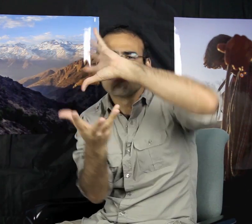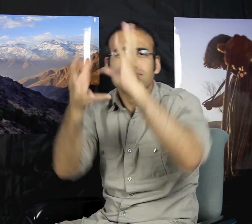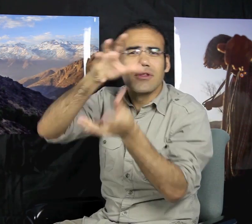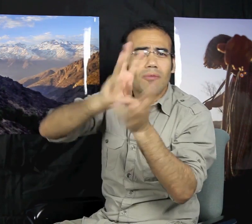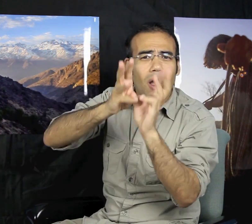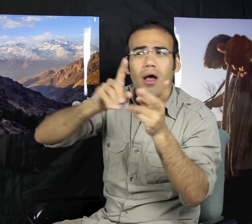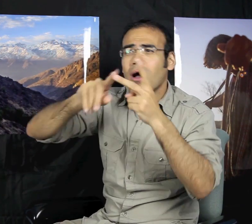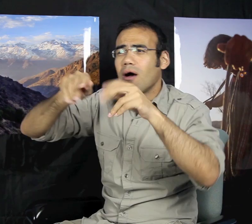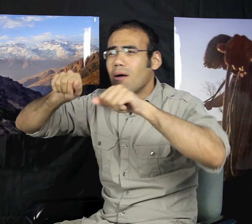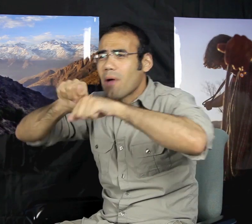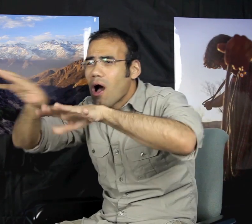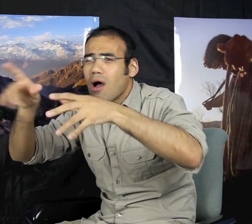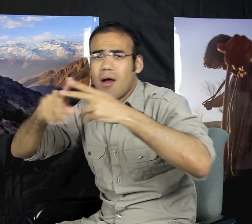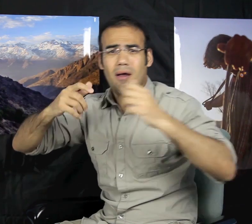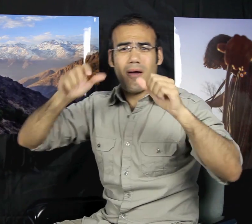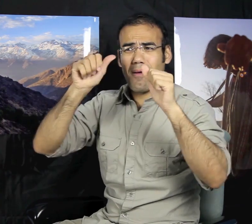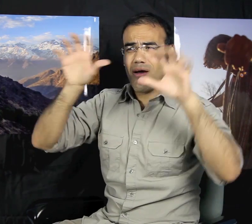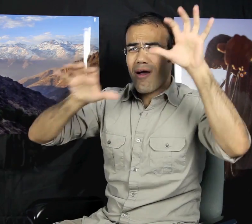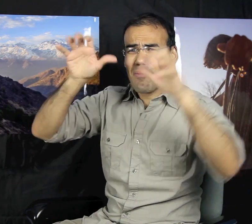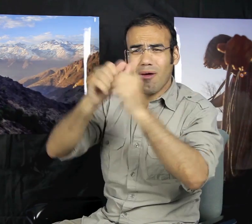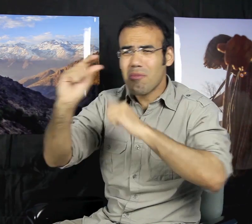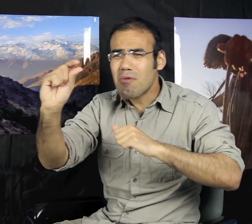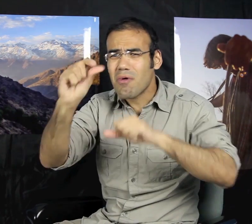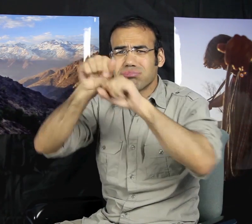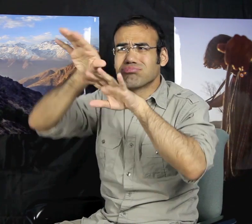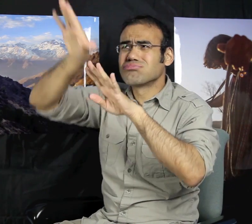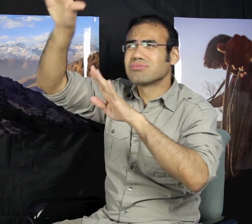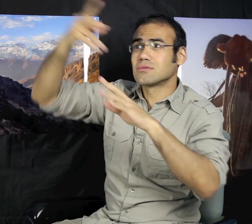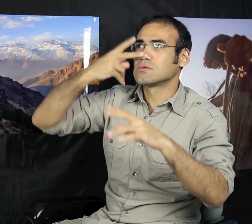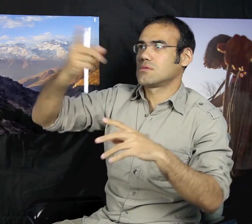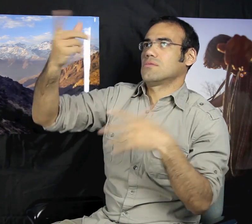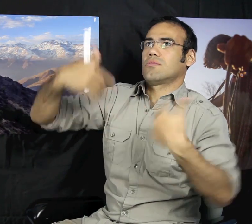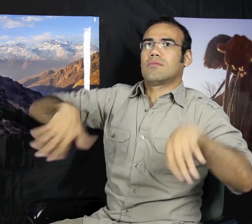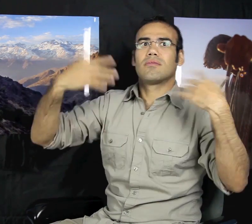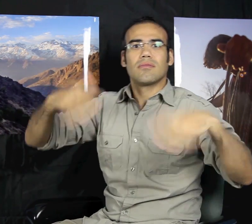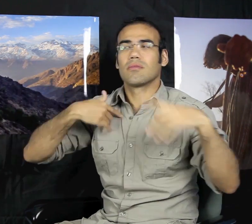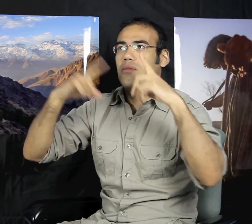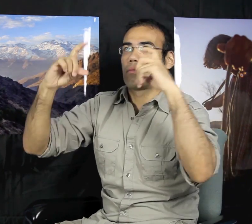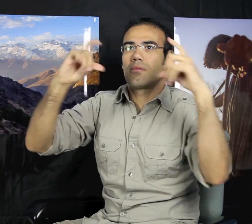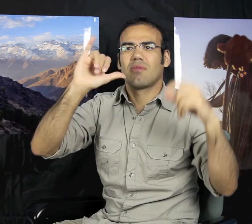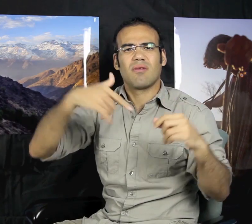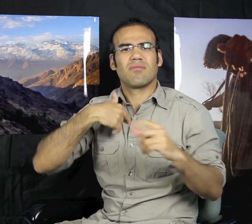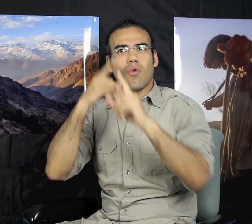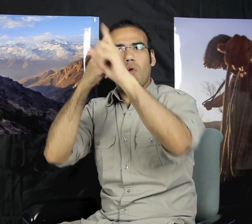that are ever-so changing before your eyes lest it be the weather, mountain, far-away creatures climbing up high on the mountain... It's astonishing feeling to be able to capture all of that.